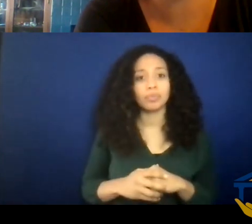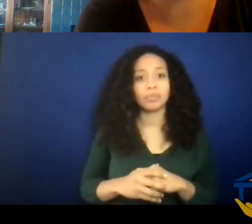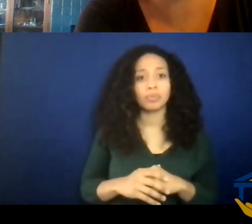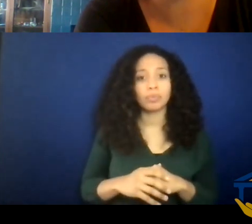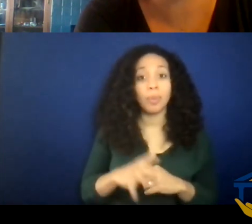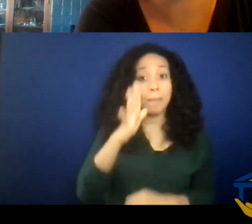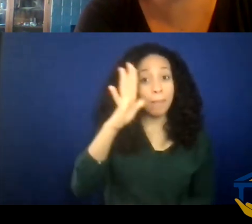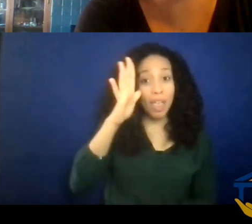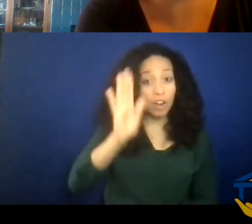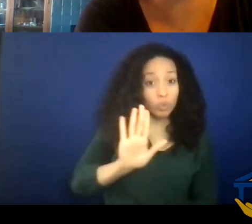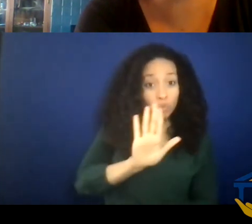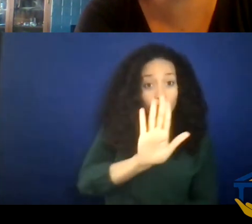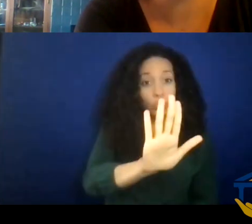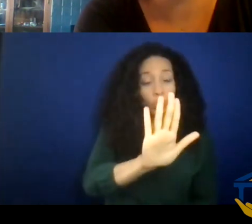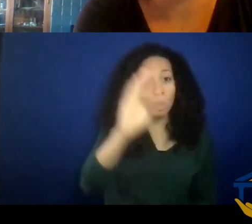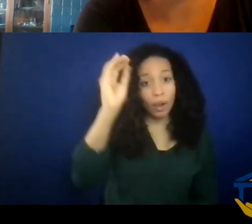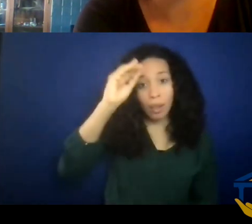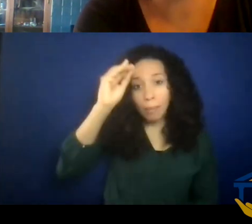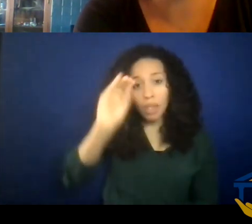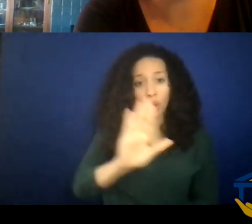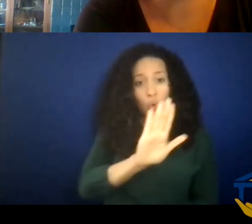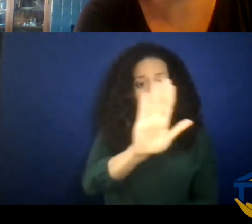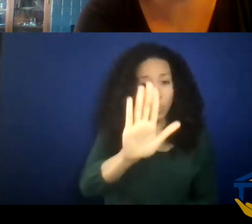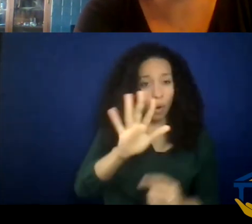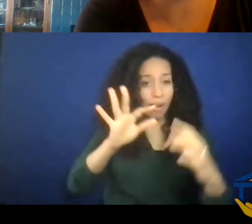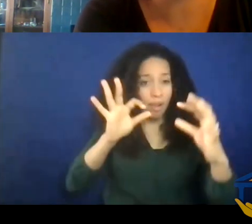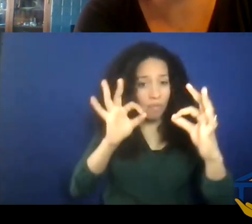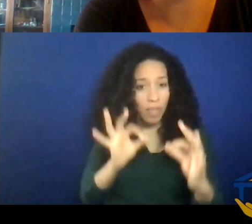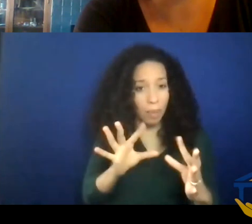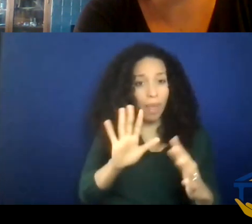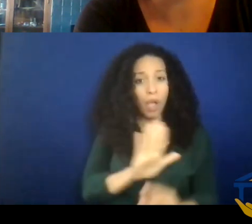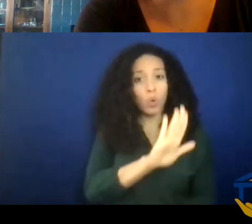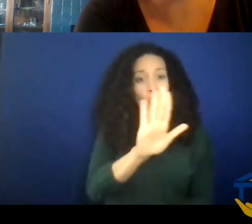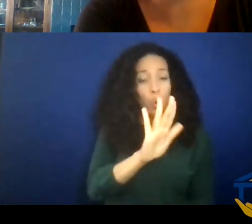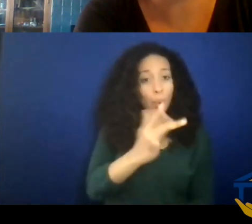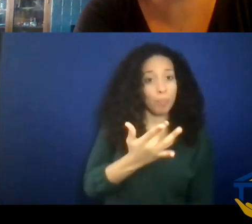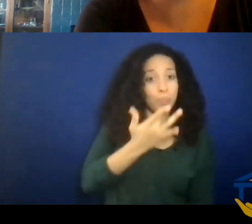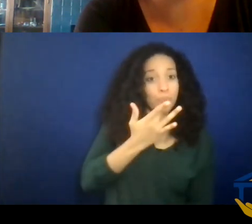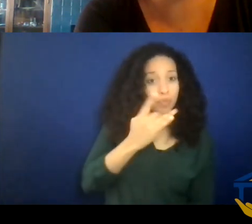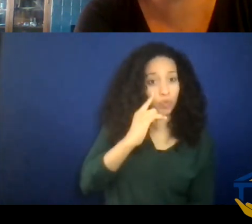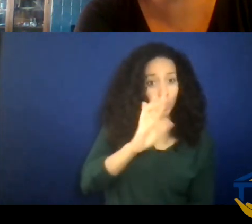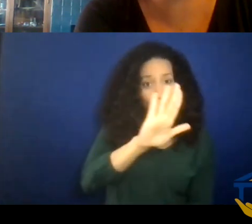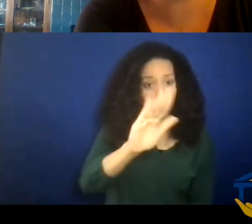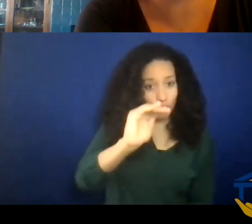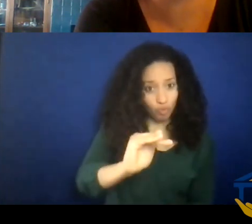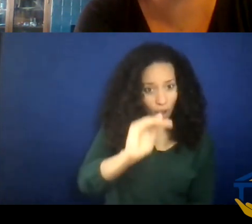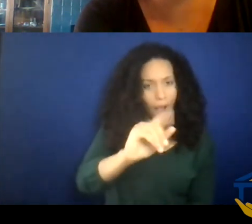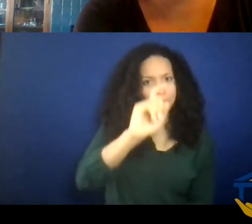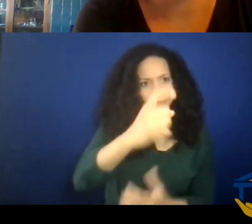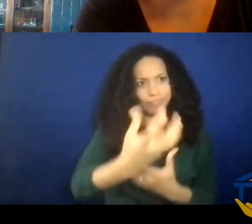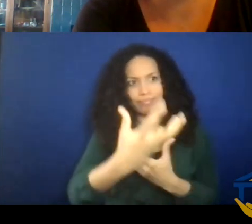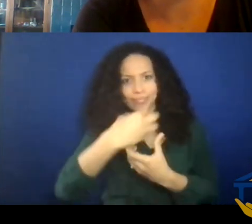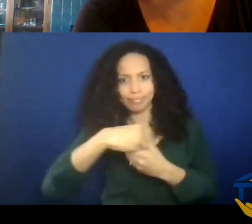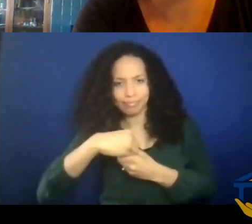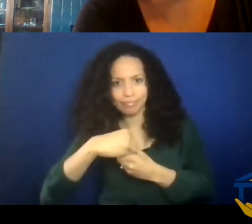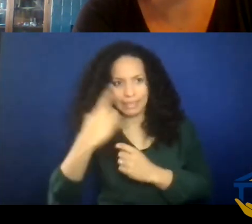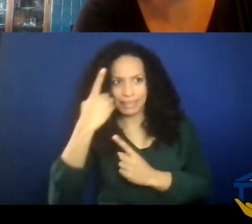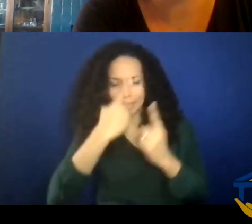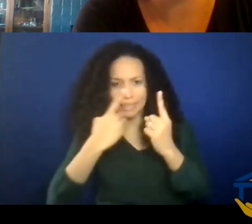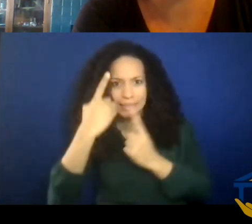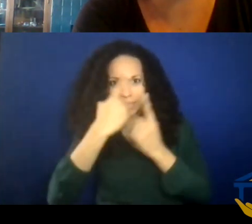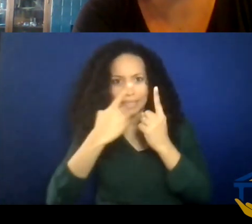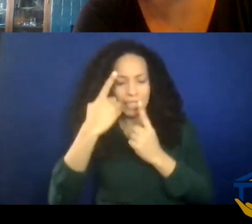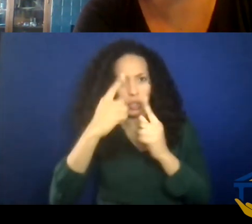and your insights and your preferences for your child do have to be considered by the team. So,